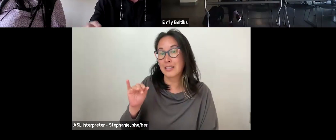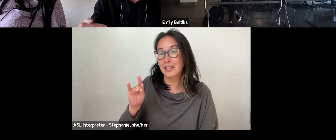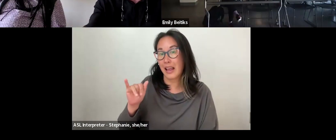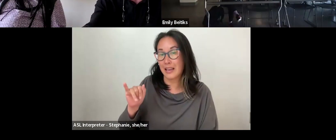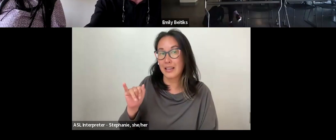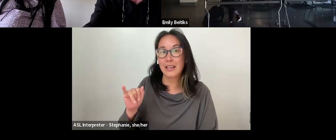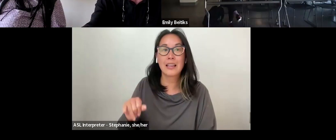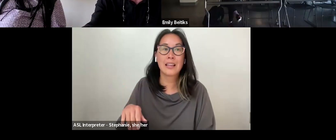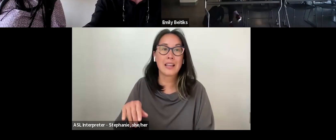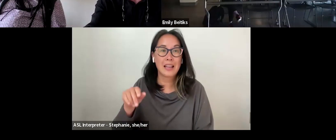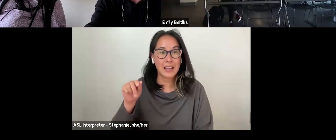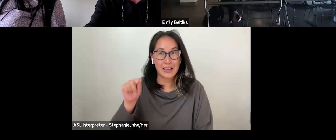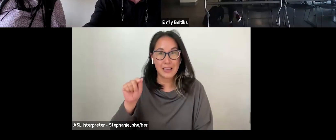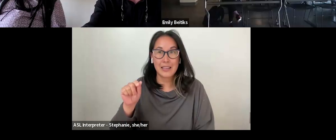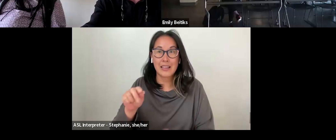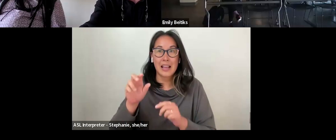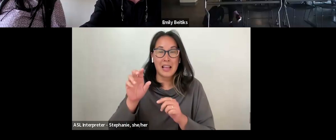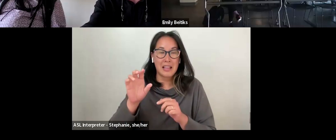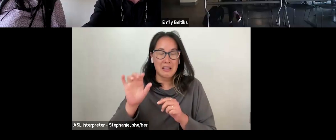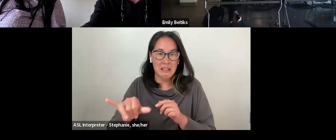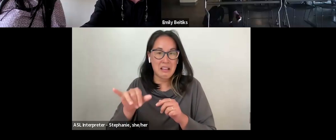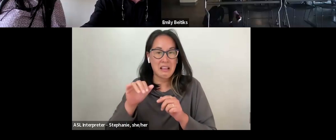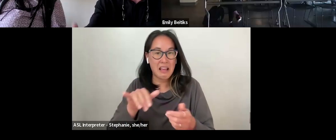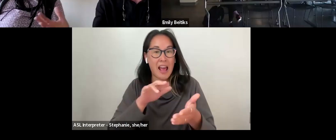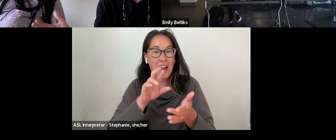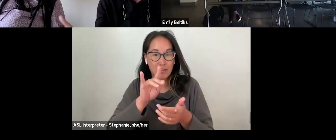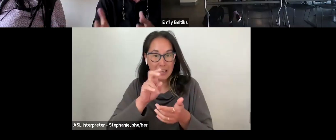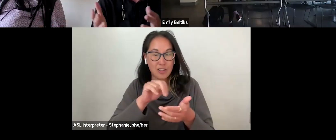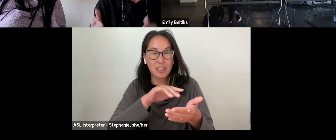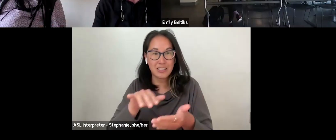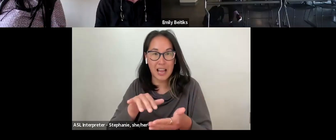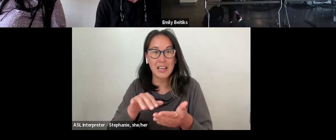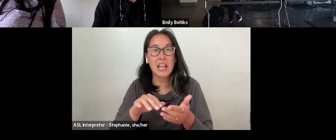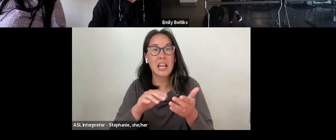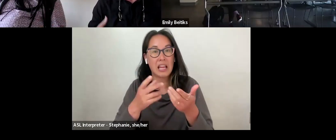She again got involved. Tracked down the victims of the study. Put them in touch with a lawyer.